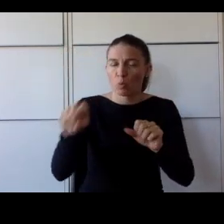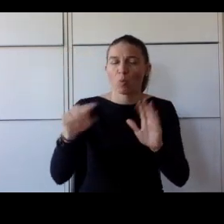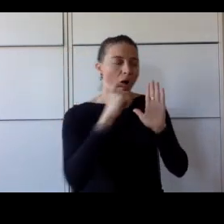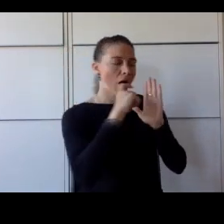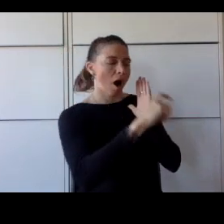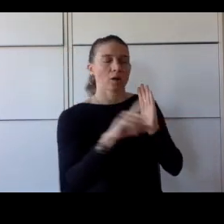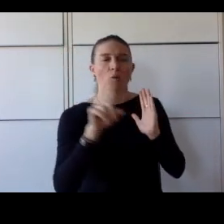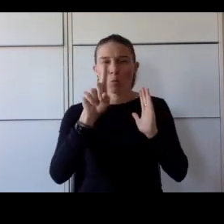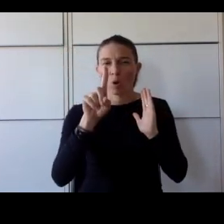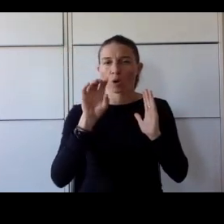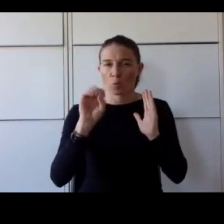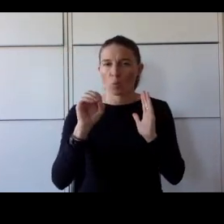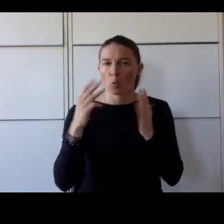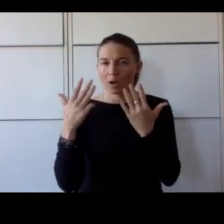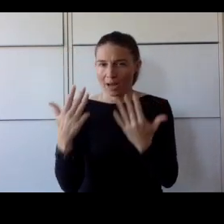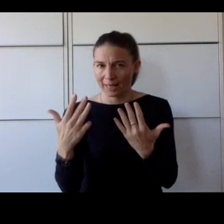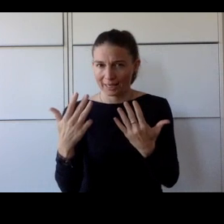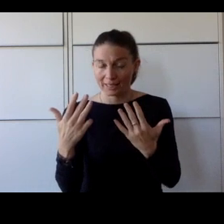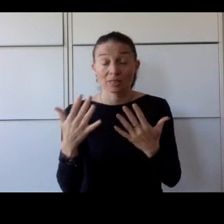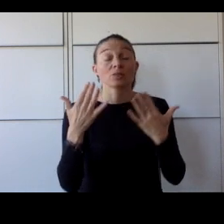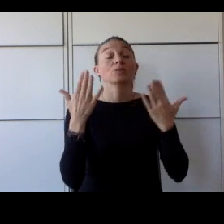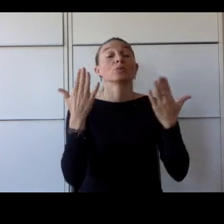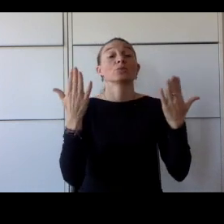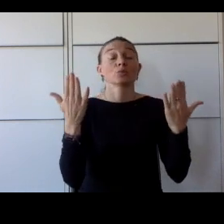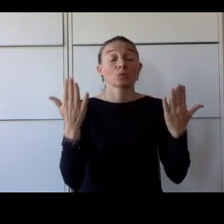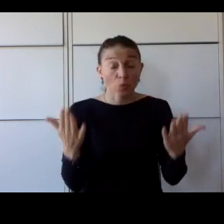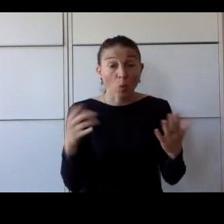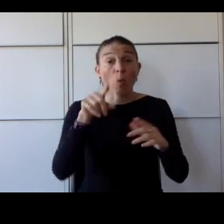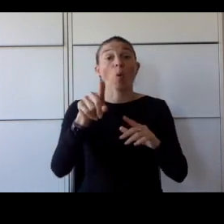And if you can ensure the accessibility of emergency communications